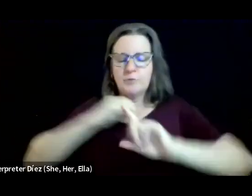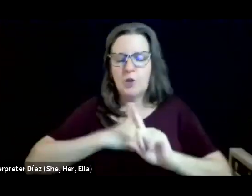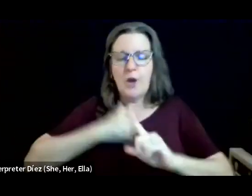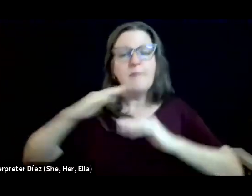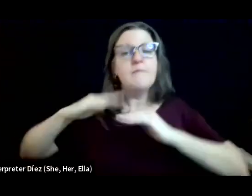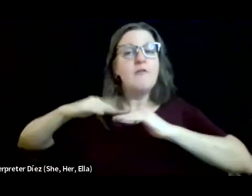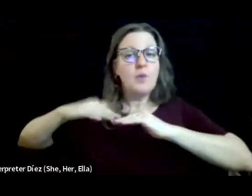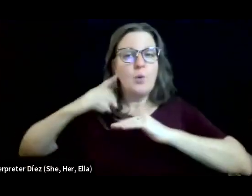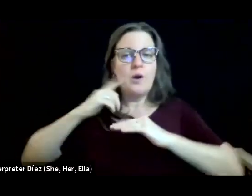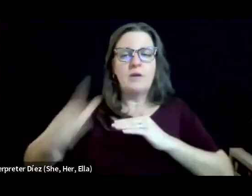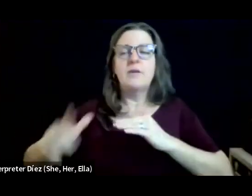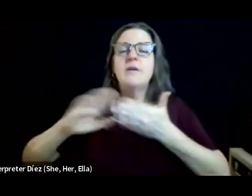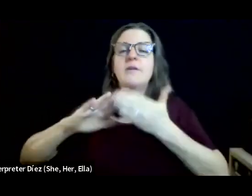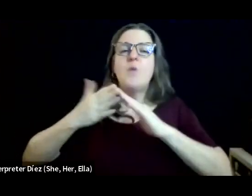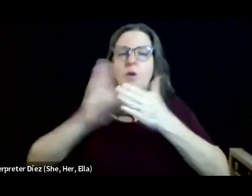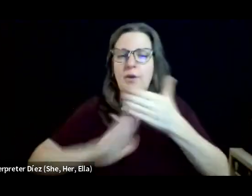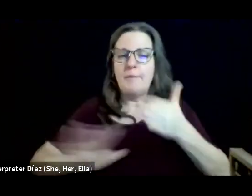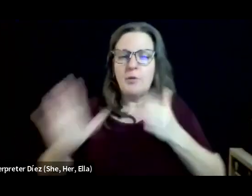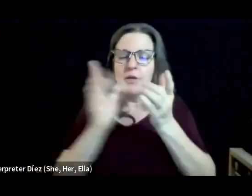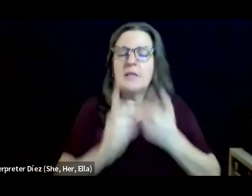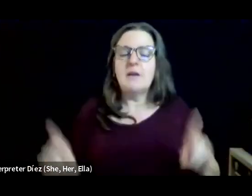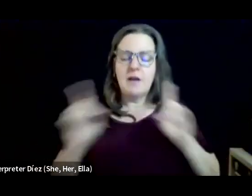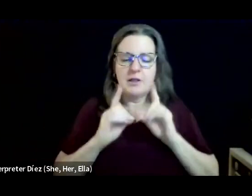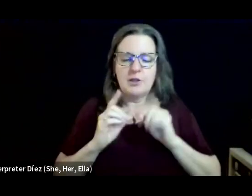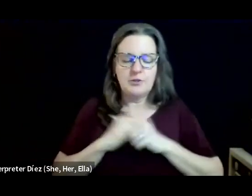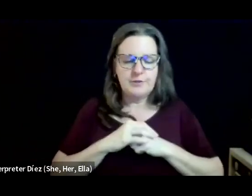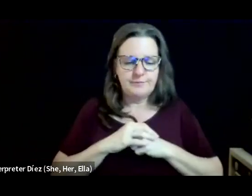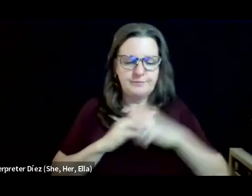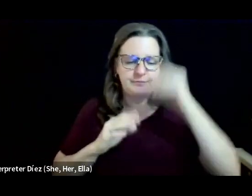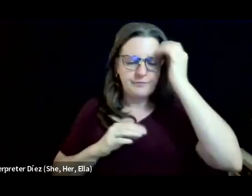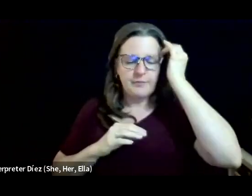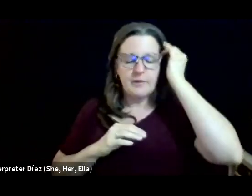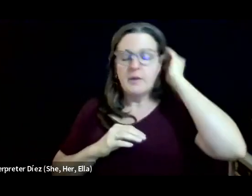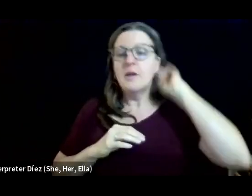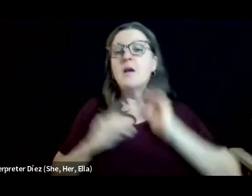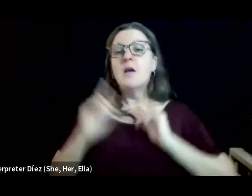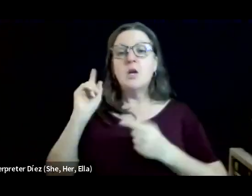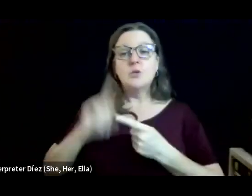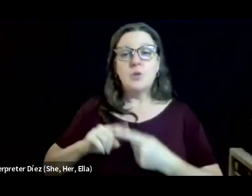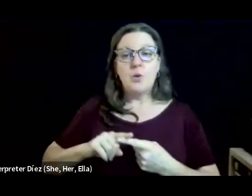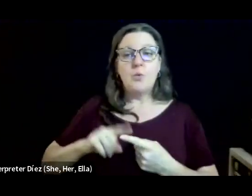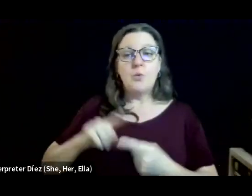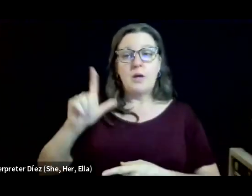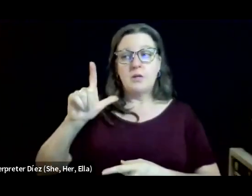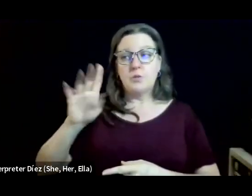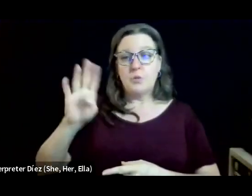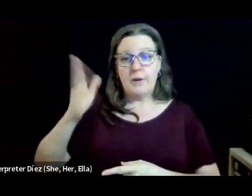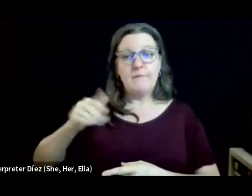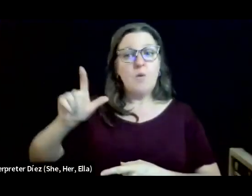what you're gonna get is at least what you got in 2017/18, plus a COLA.